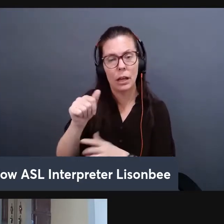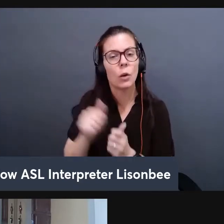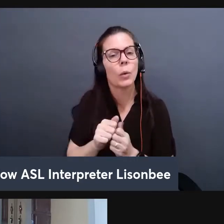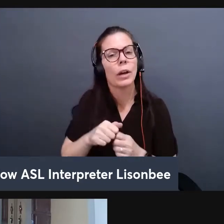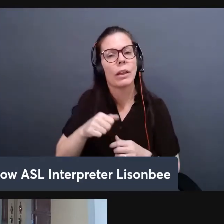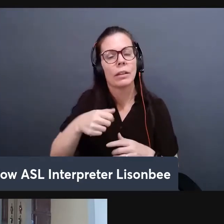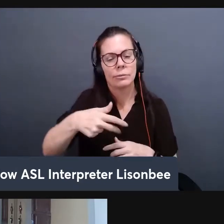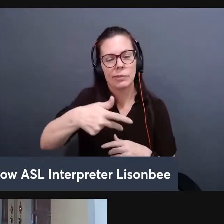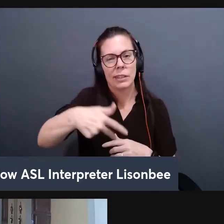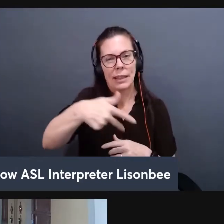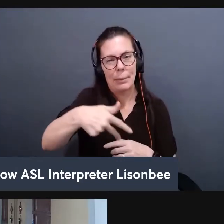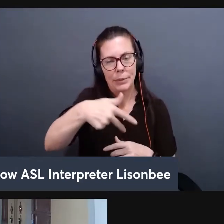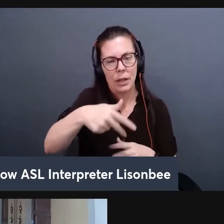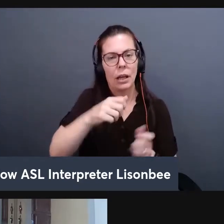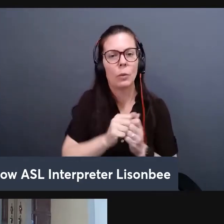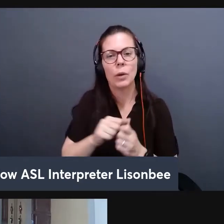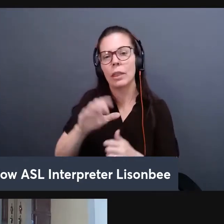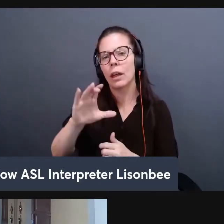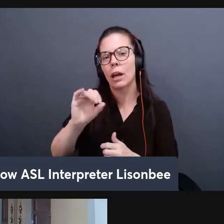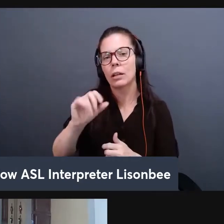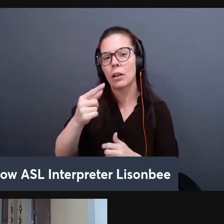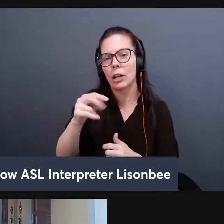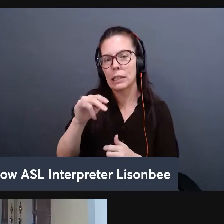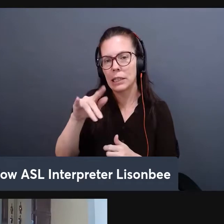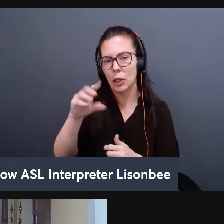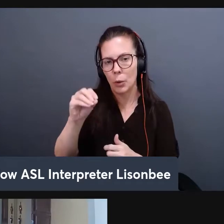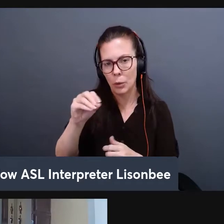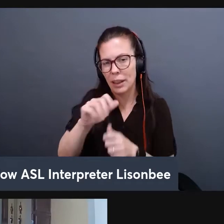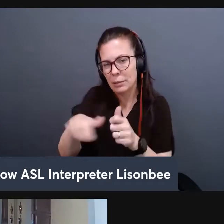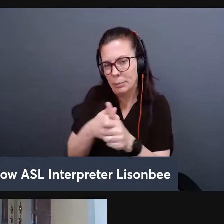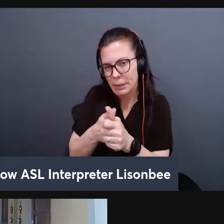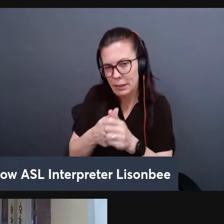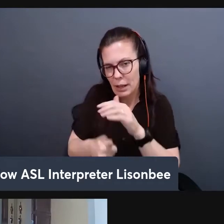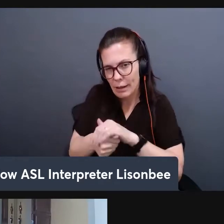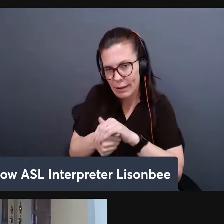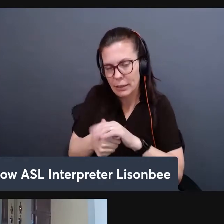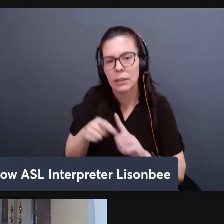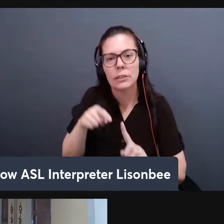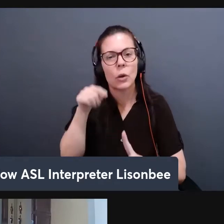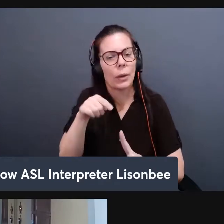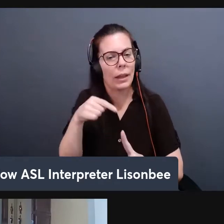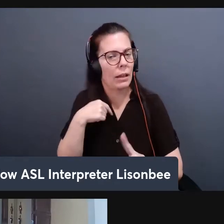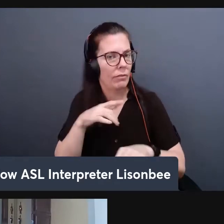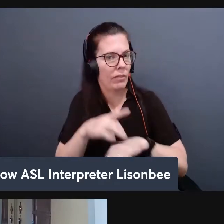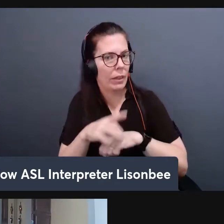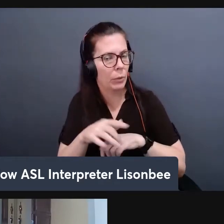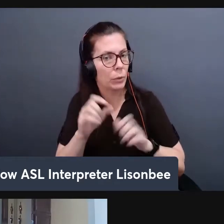for authentication under the hood. So you have the ability for you to be able to basically then set up exactly